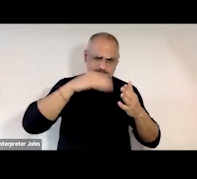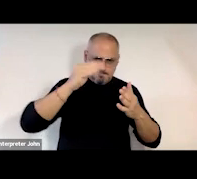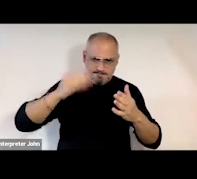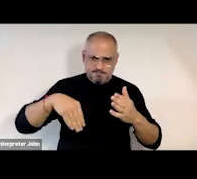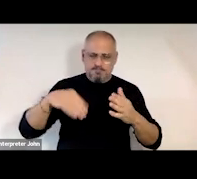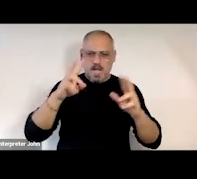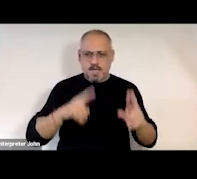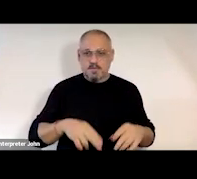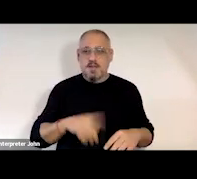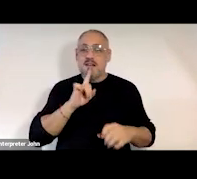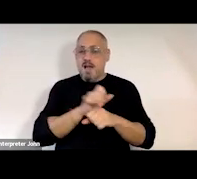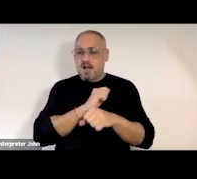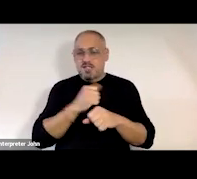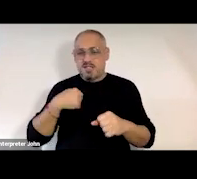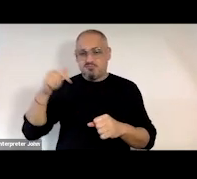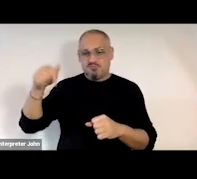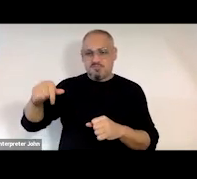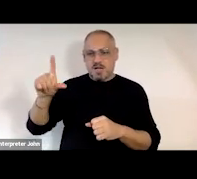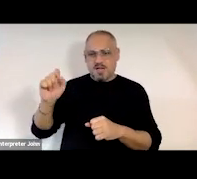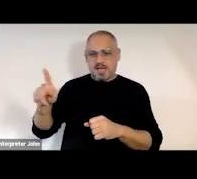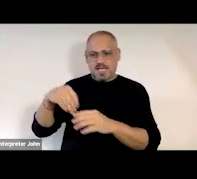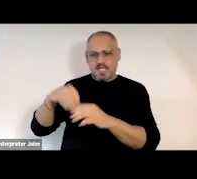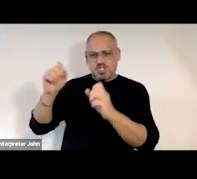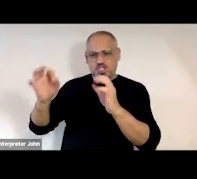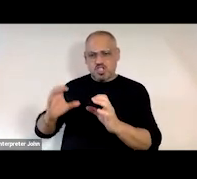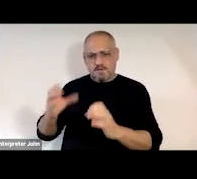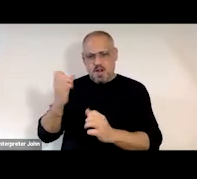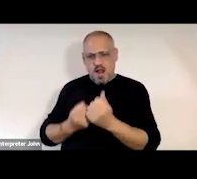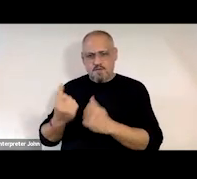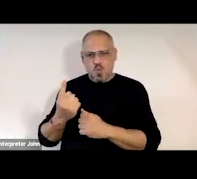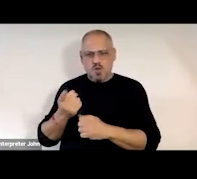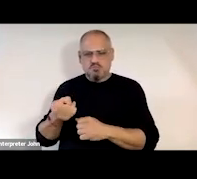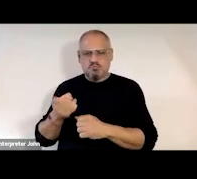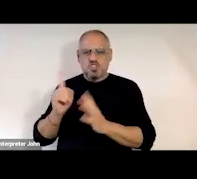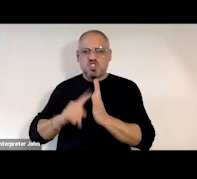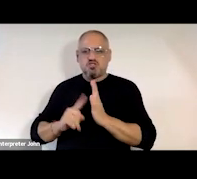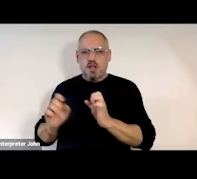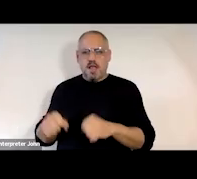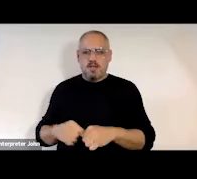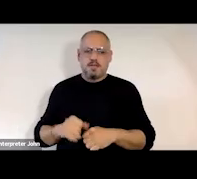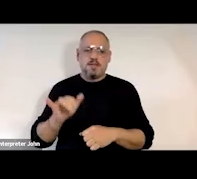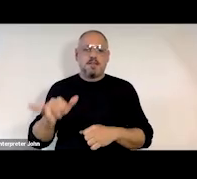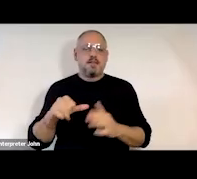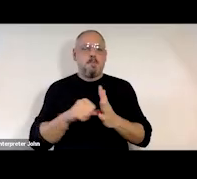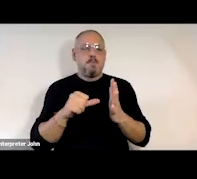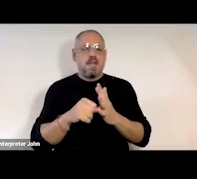And I'm actually gonna put a link in the chat for everyone to check out. This is a page on our website,